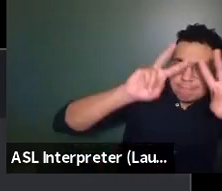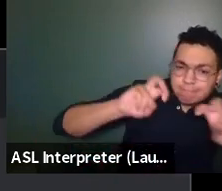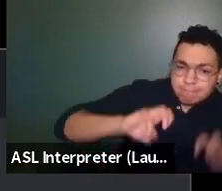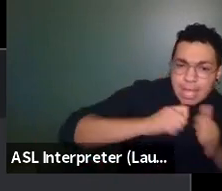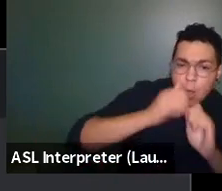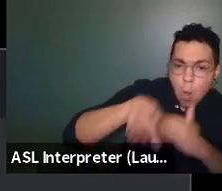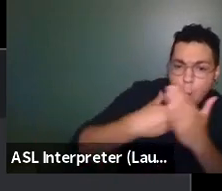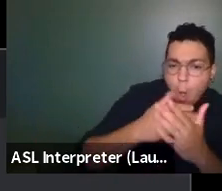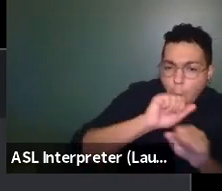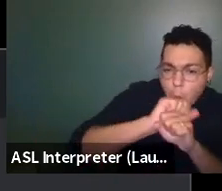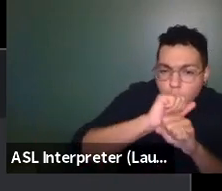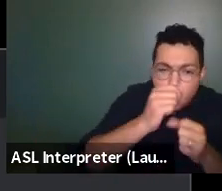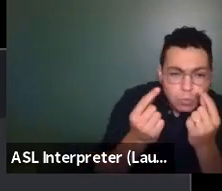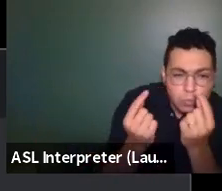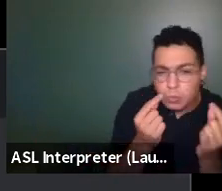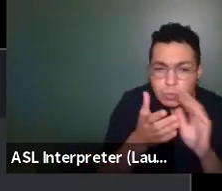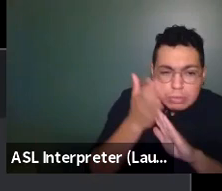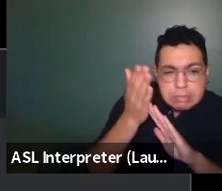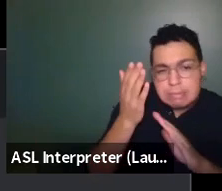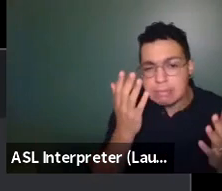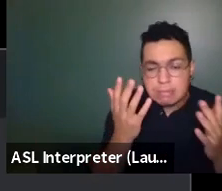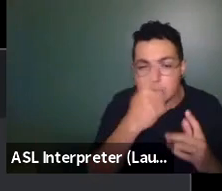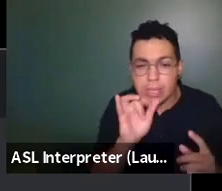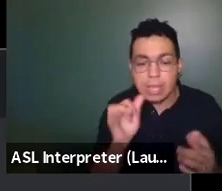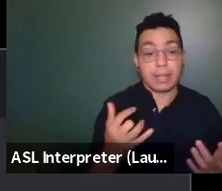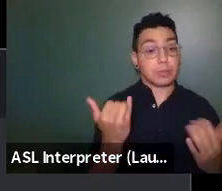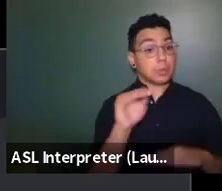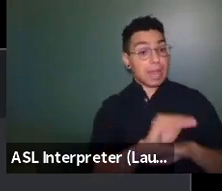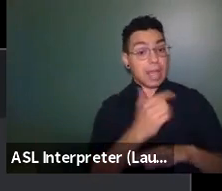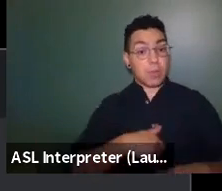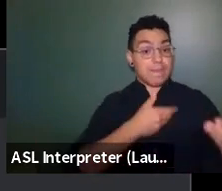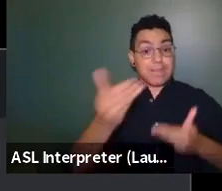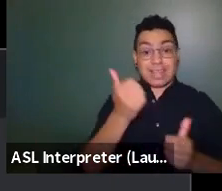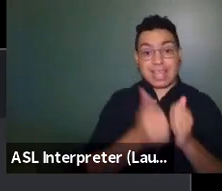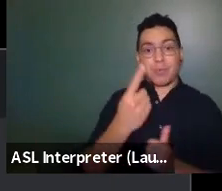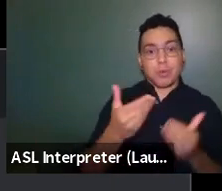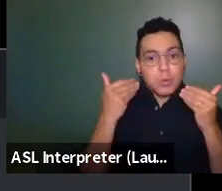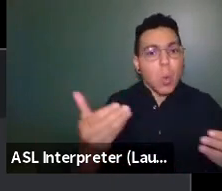ESD 101 - Jeff Crawford: And tonight we're inviting our participants, everybody go play with this as much as they can.